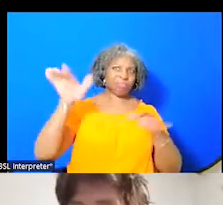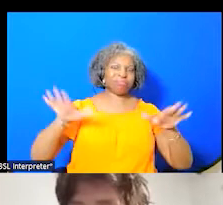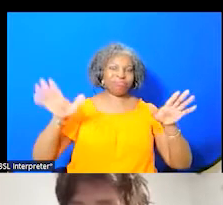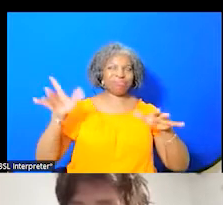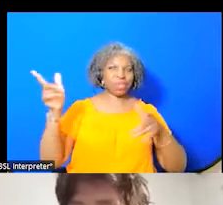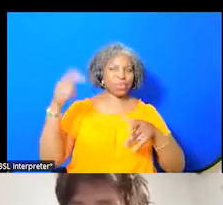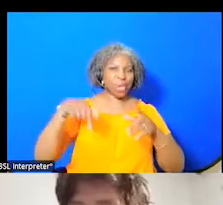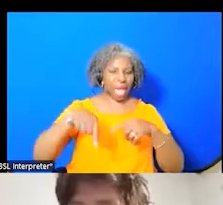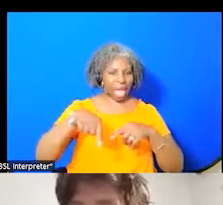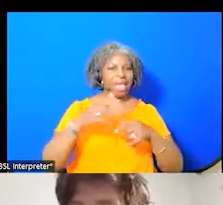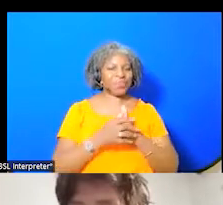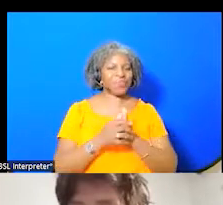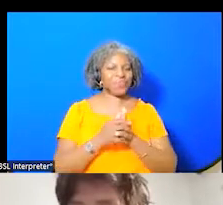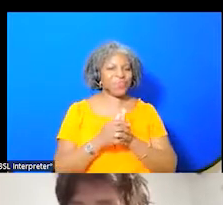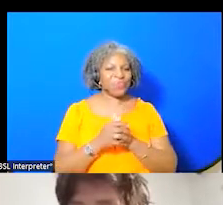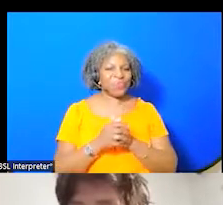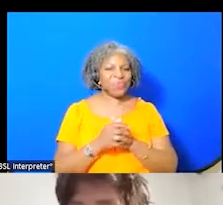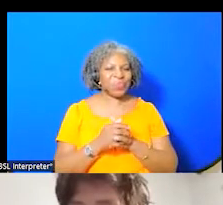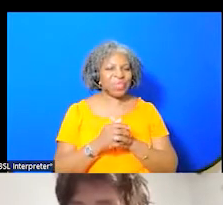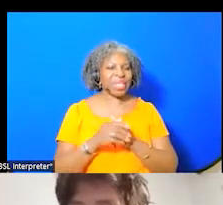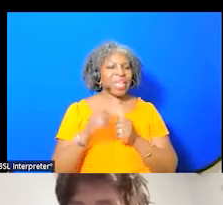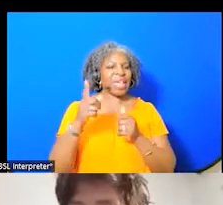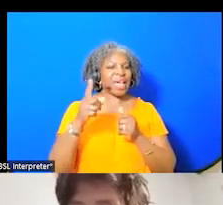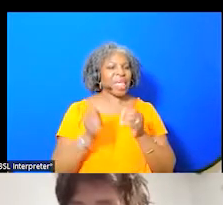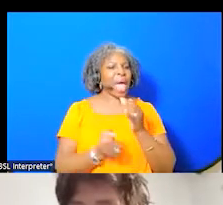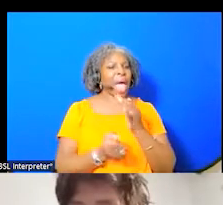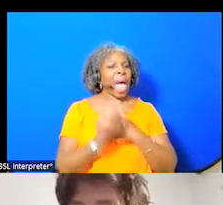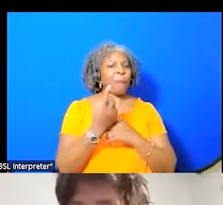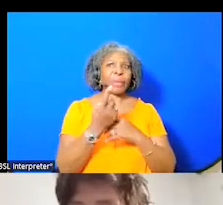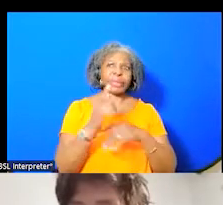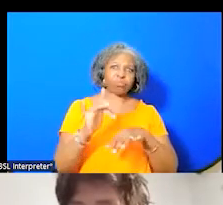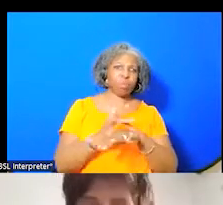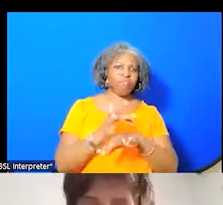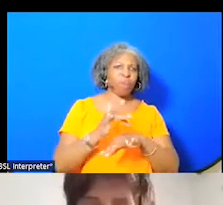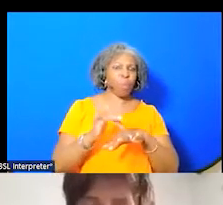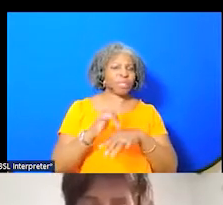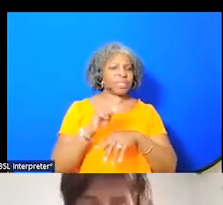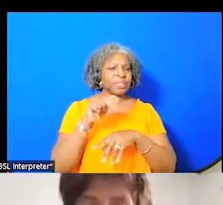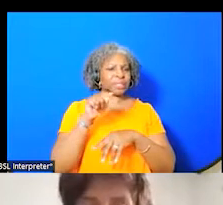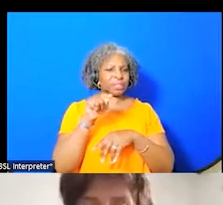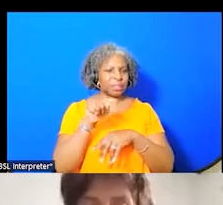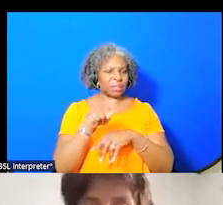And happenings and performances, and this is at the V&A Museum and was